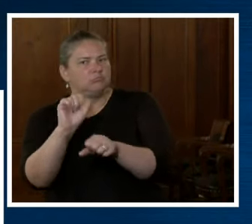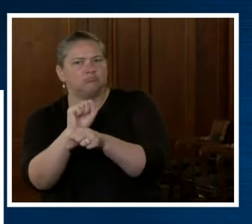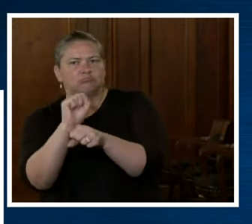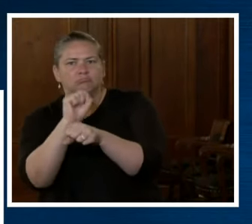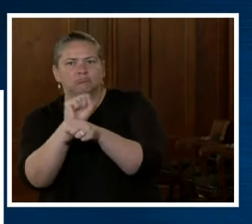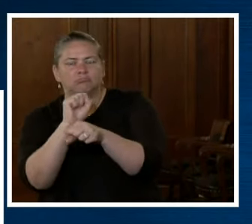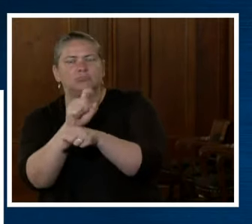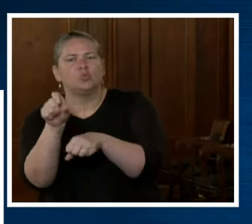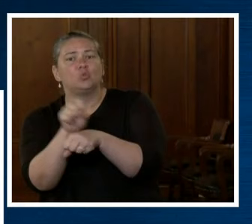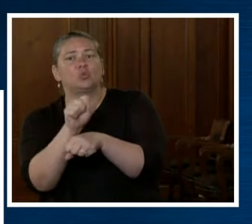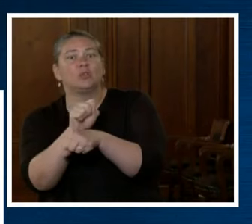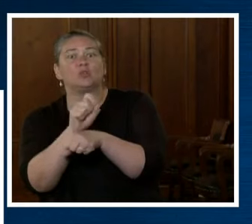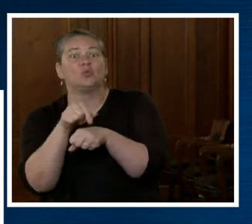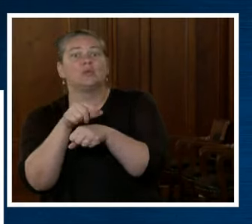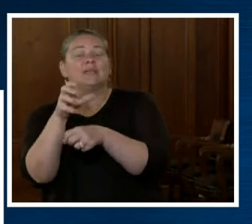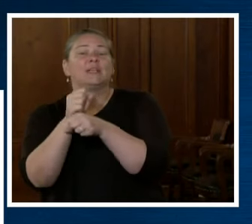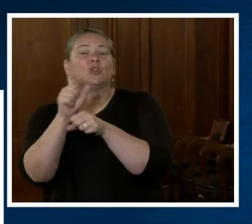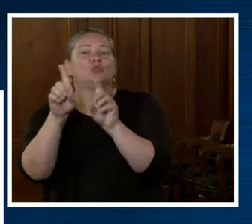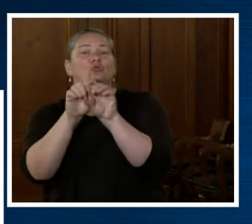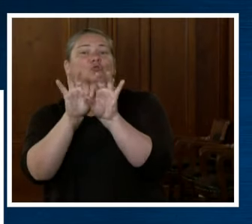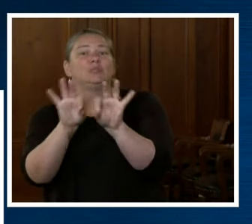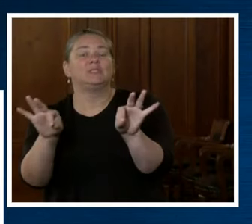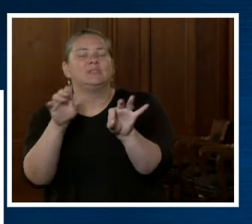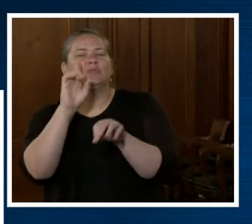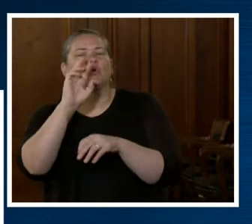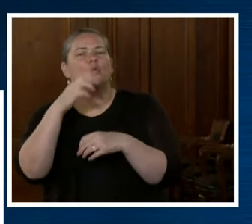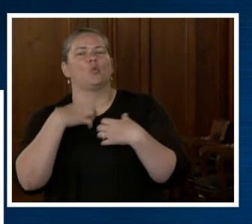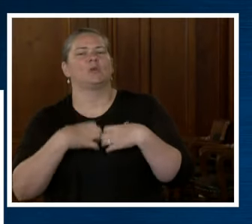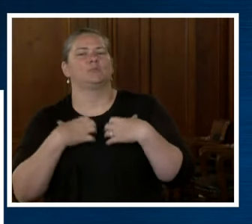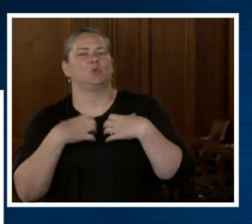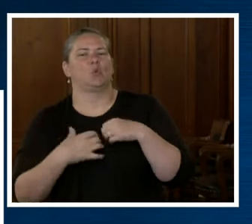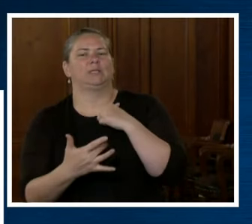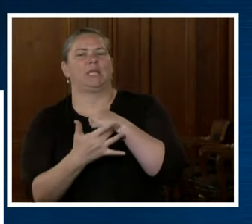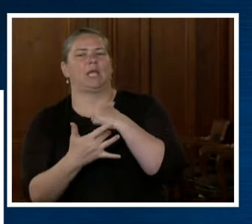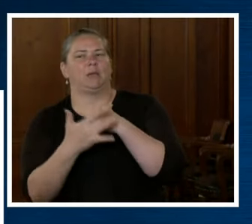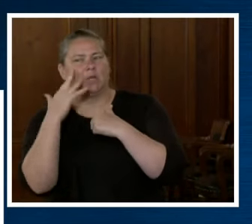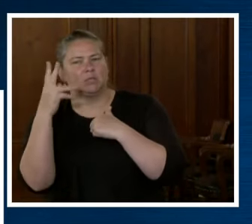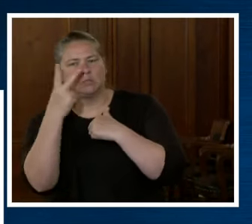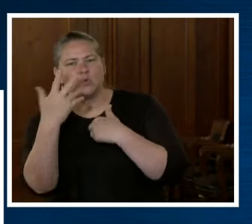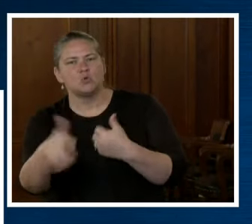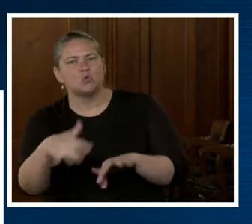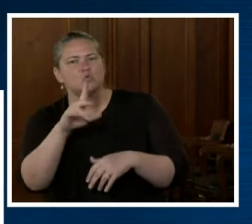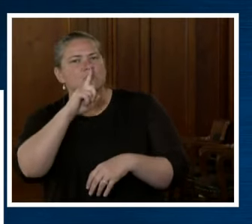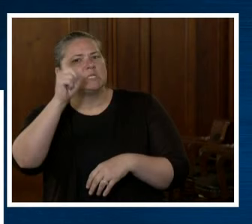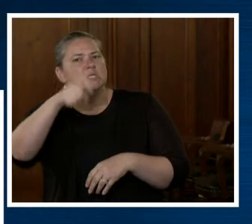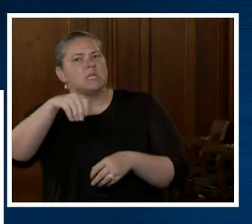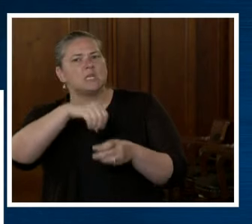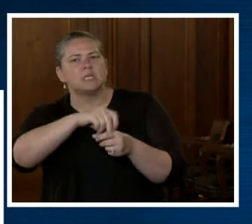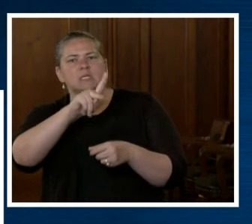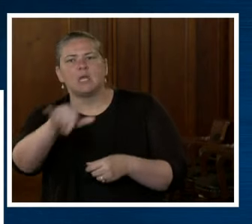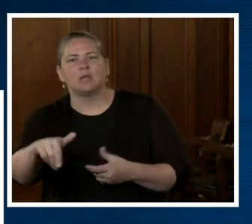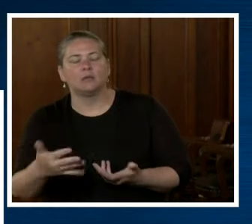7 IN SHELBY. 6 IN CAMPBELL. 5 IN ALLEN AND CHRISTIAN.